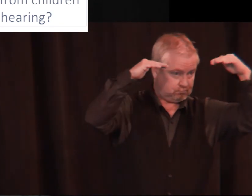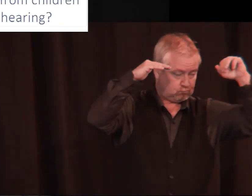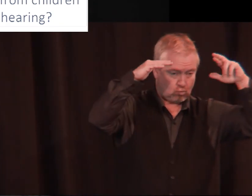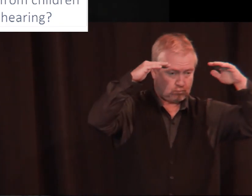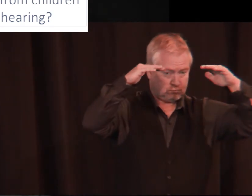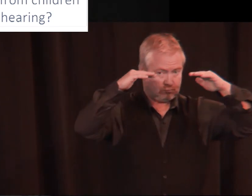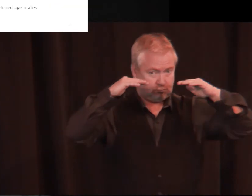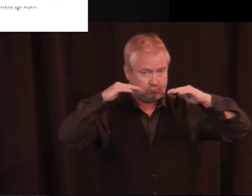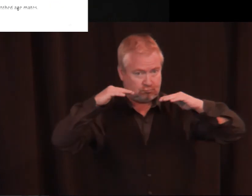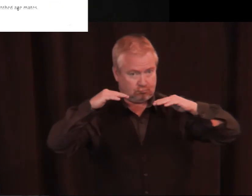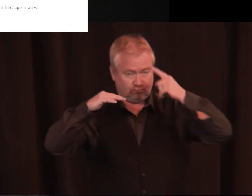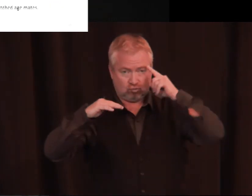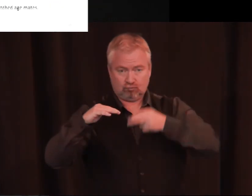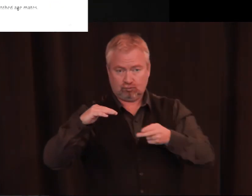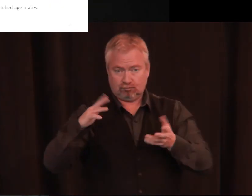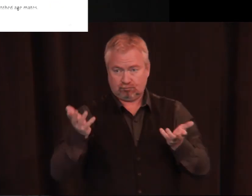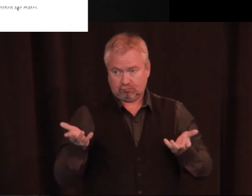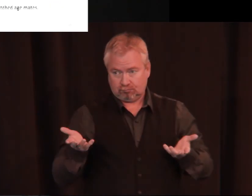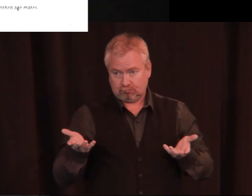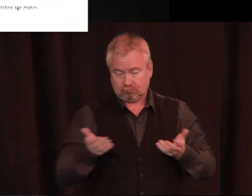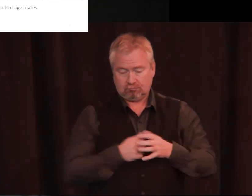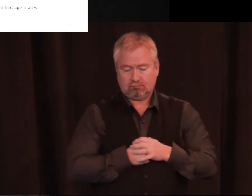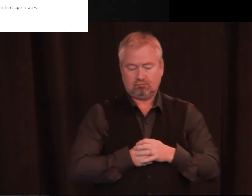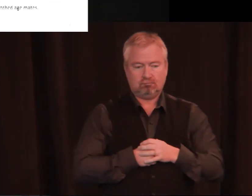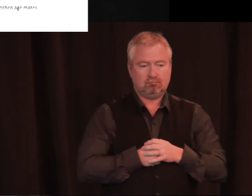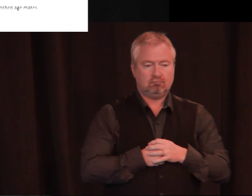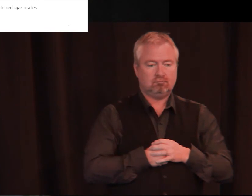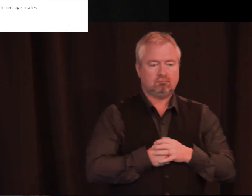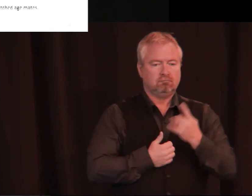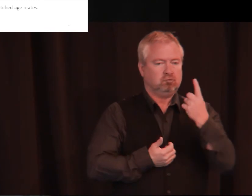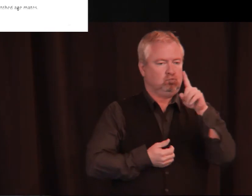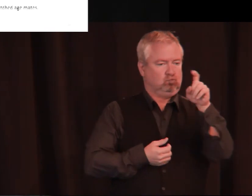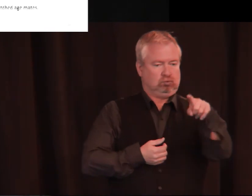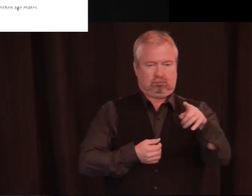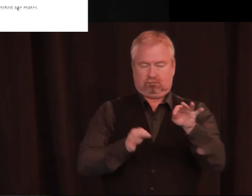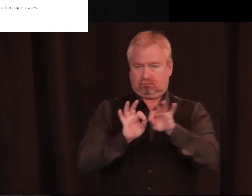So, one question that we had was, one of our big questions was,